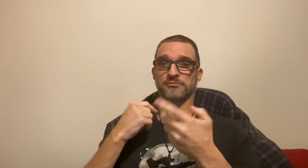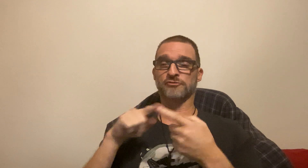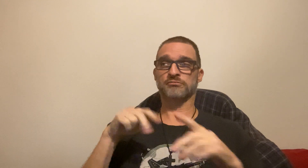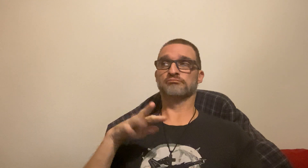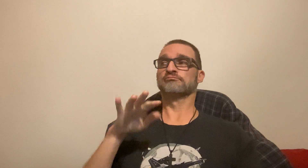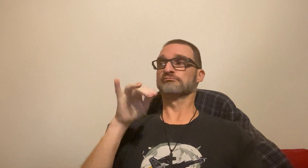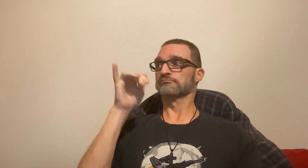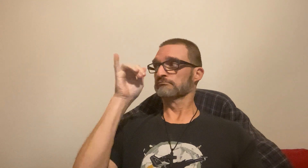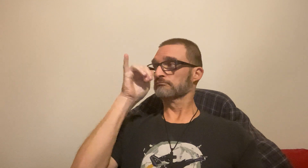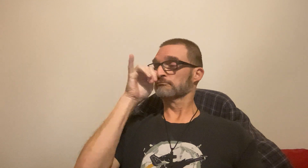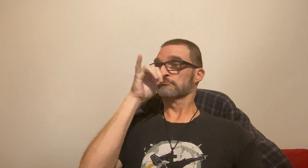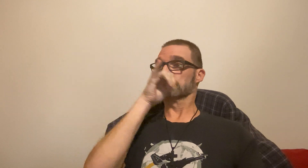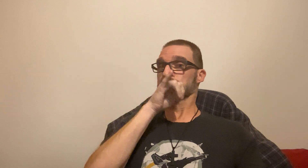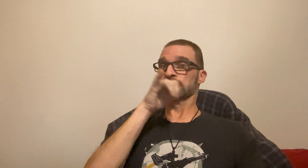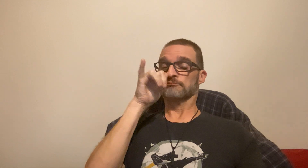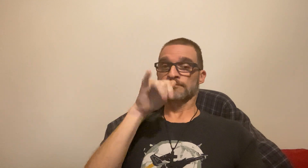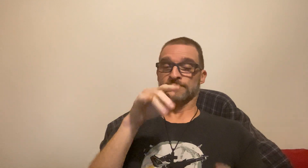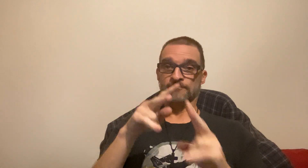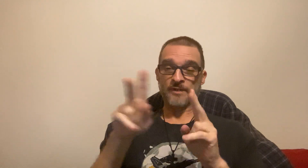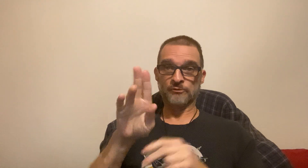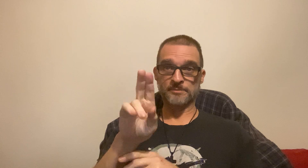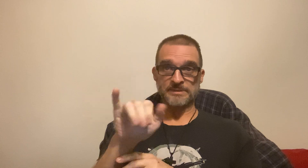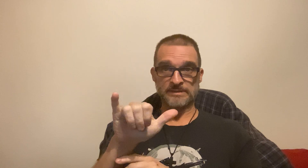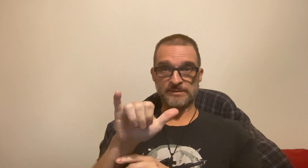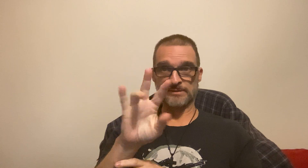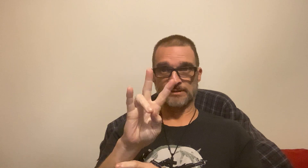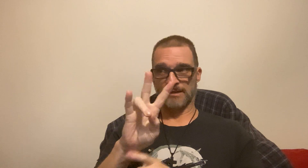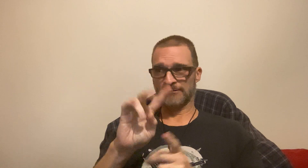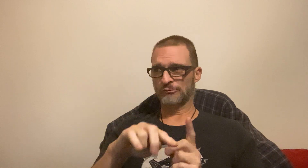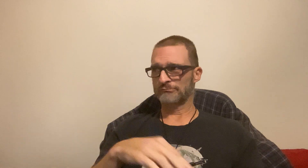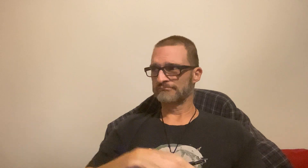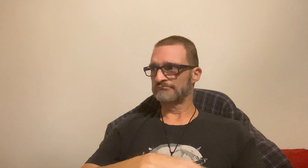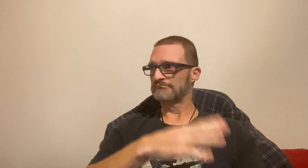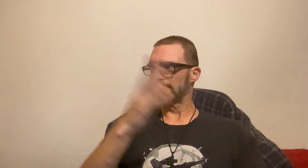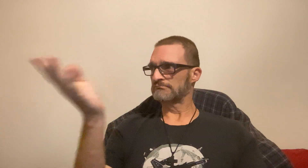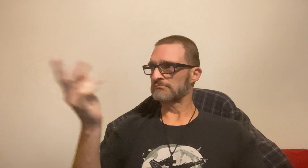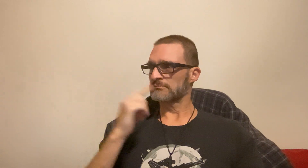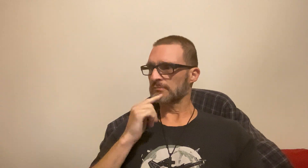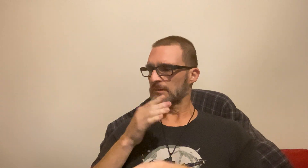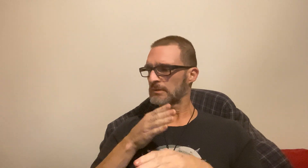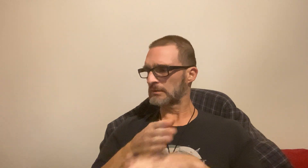So many people came by. My friend was surprised. We were VERY BUSY at 7 to